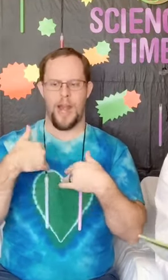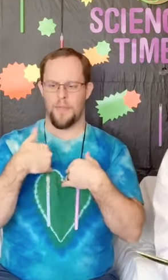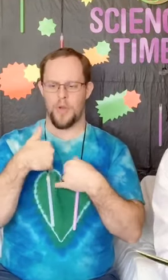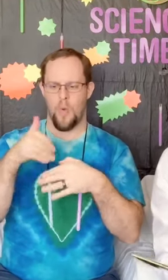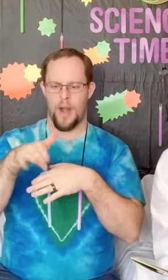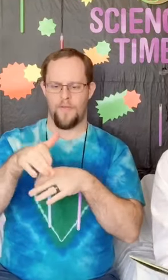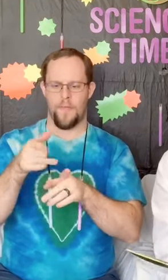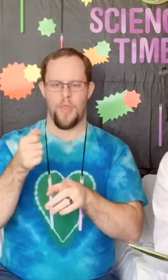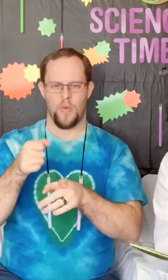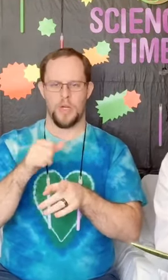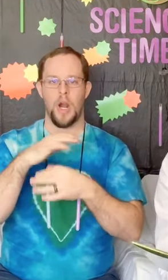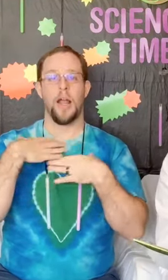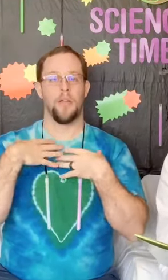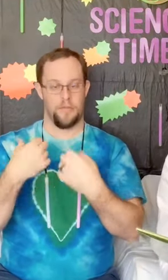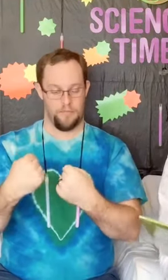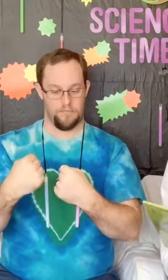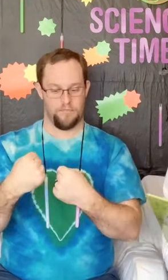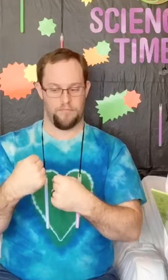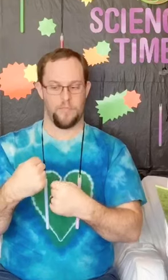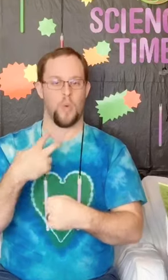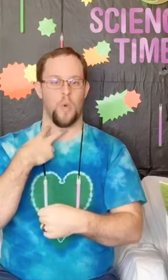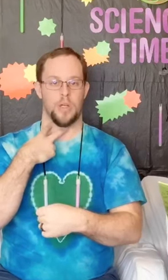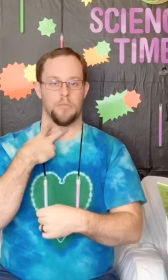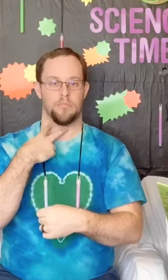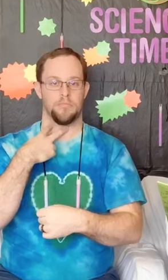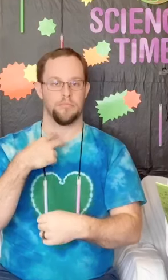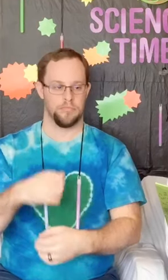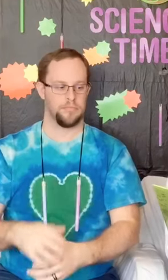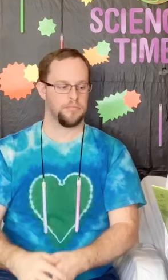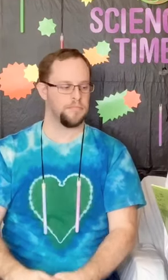those who are healthy. So that's what was used when they said